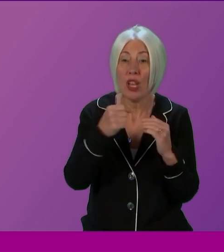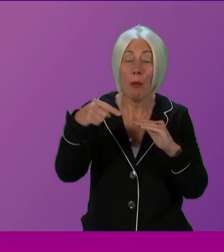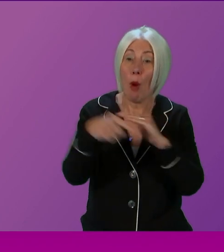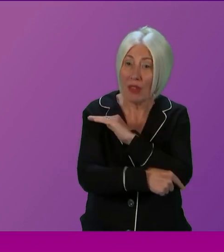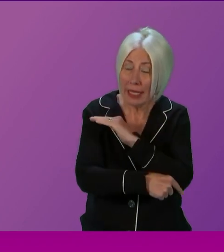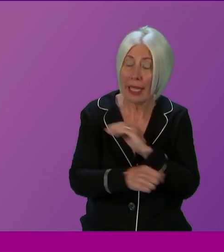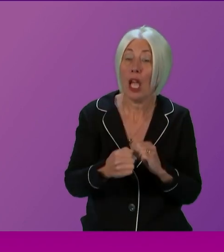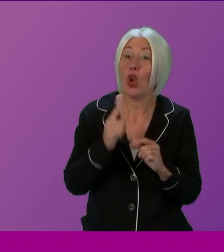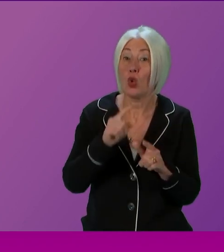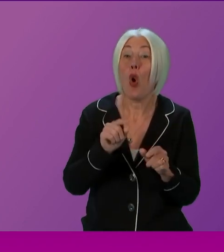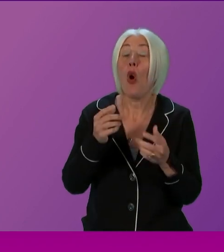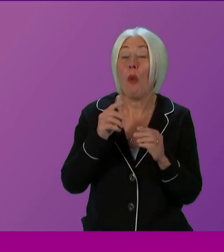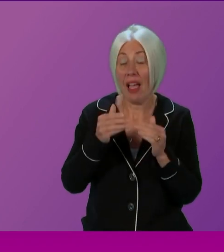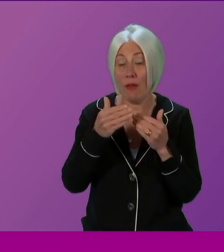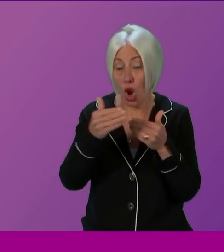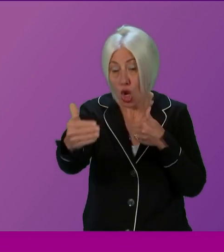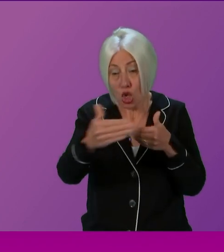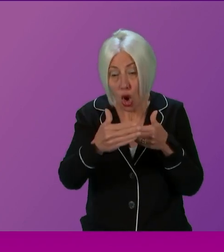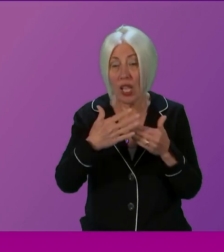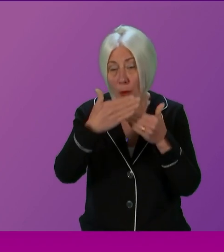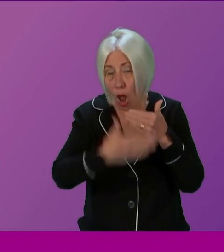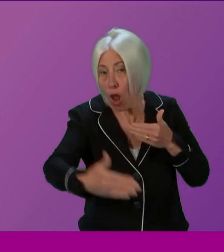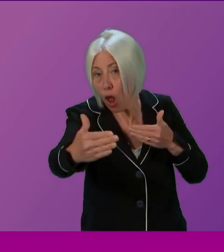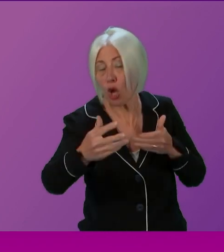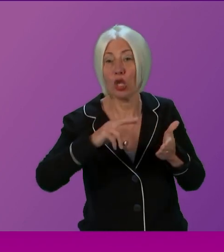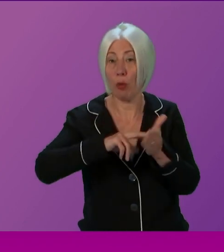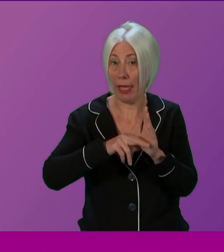those short and long-term plans to deliver for people across Scotland.